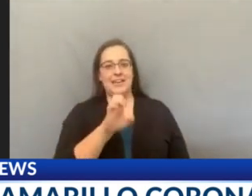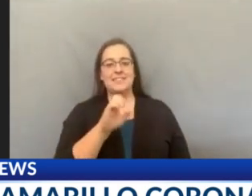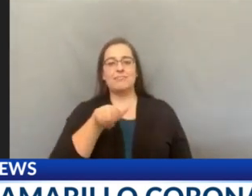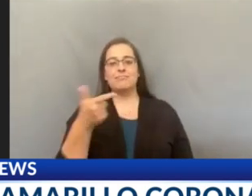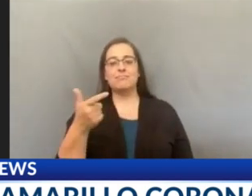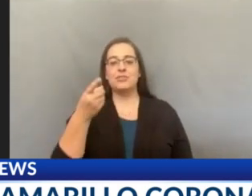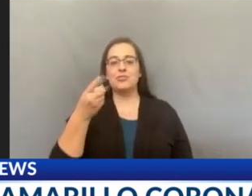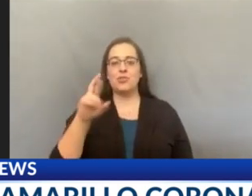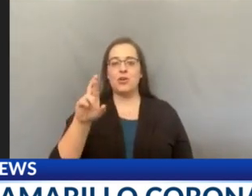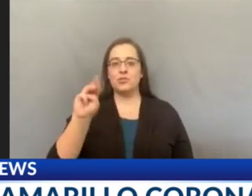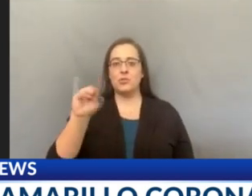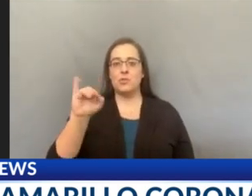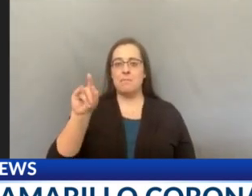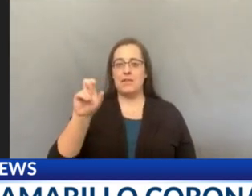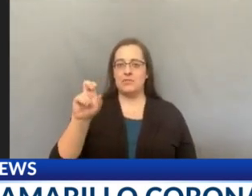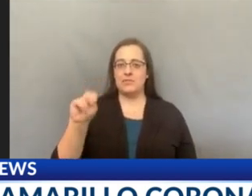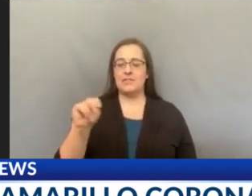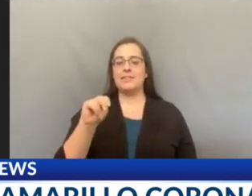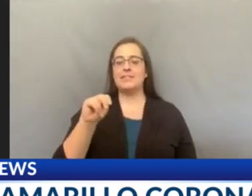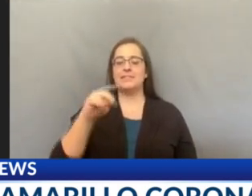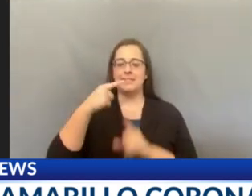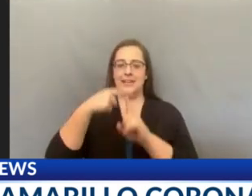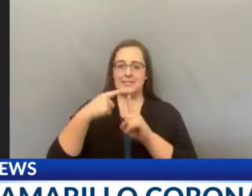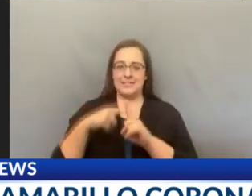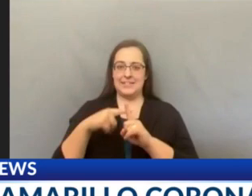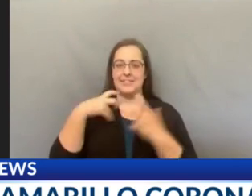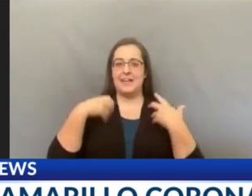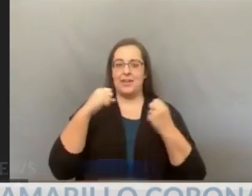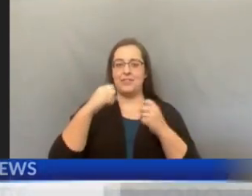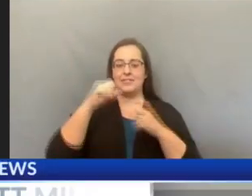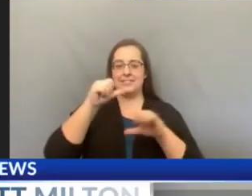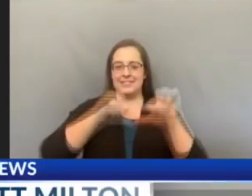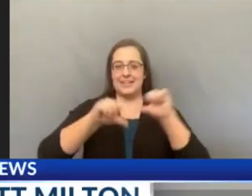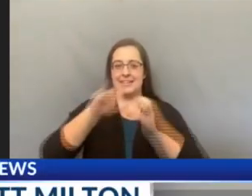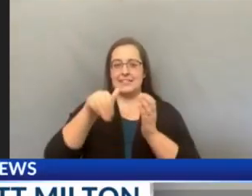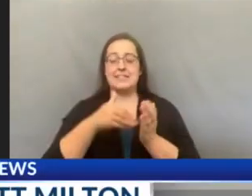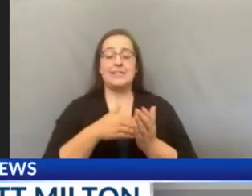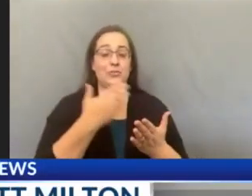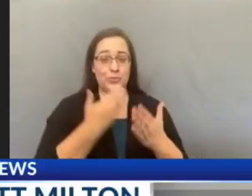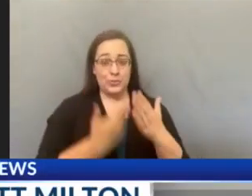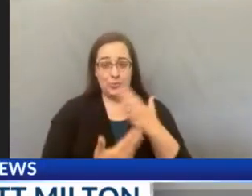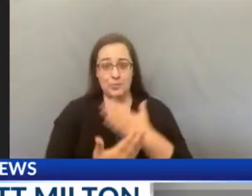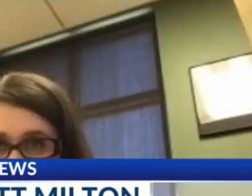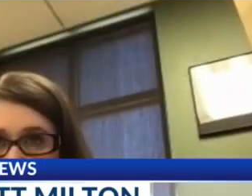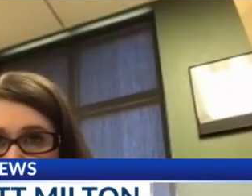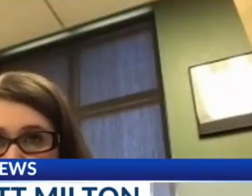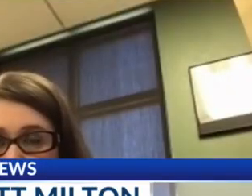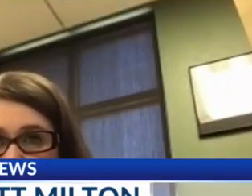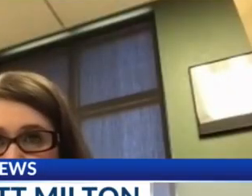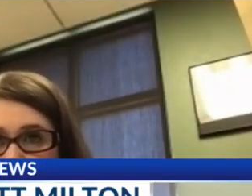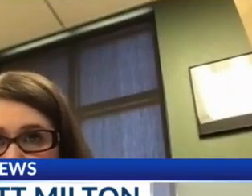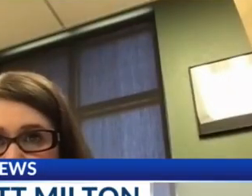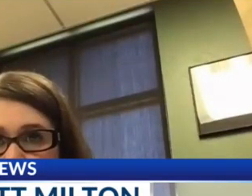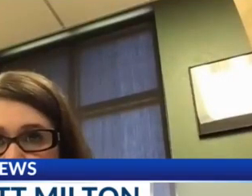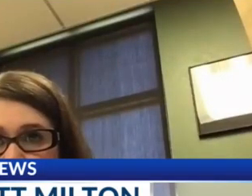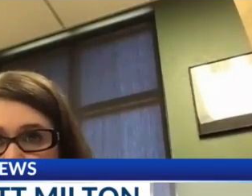THEY HAVE PUT INTO SERVING OUR COUNTRY. THANK YOU DAVE. THANK YOU CASIE THIS TIME AGO TO DR. SCOTT MILTON HEALTH